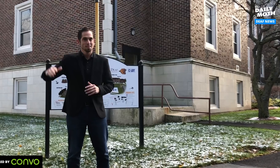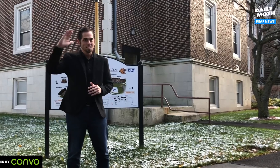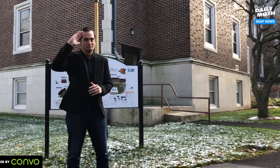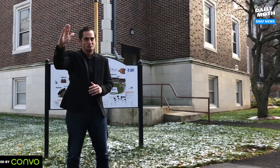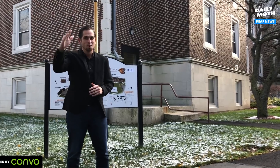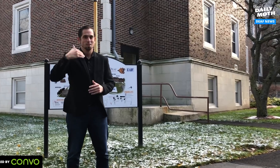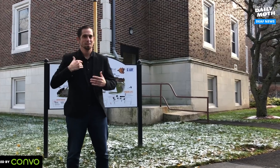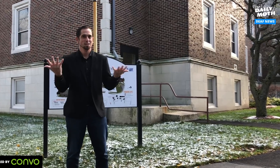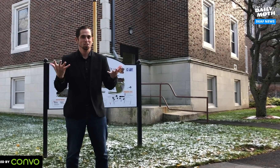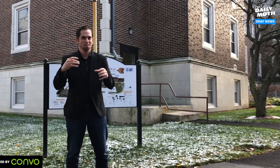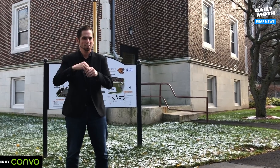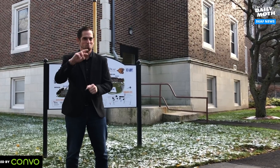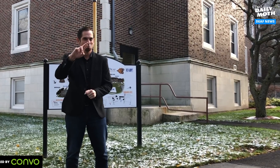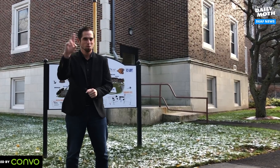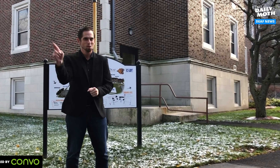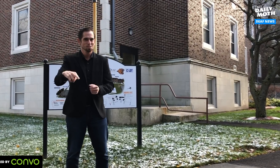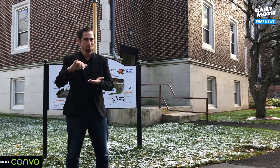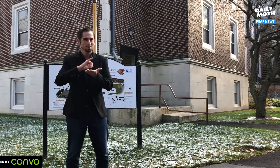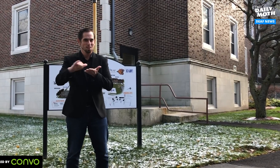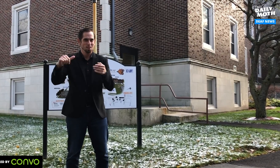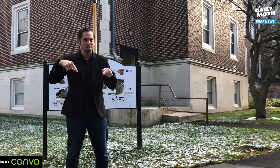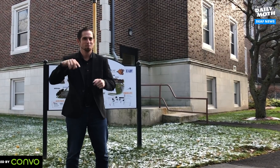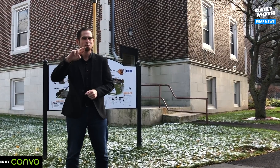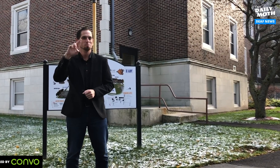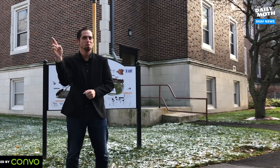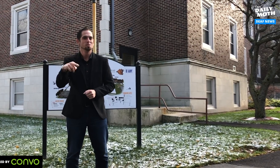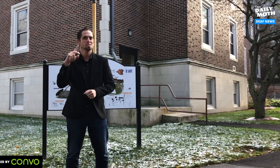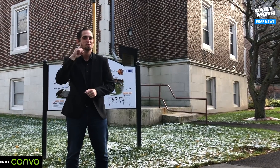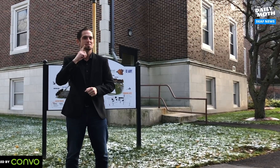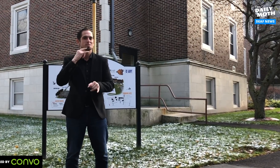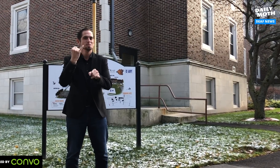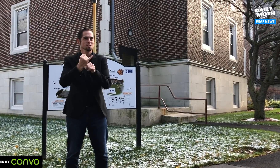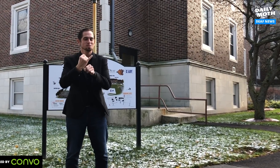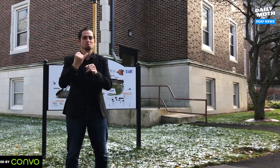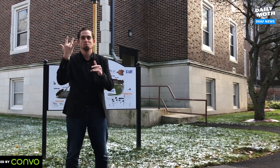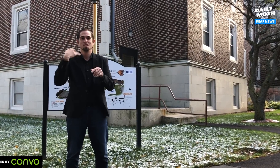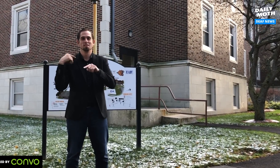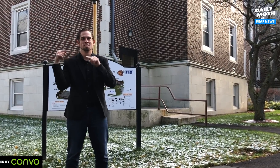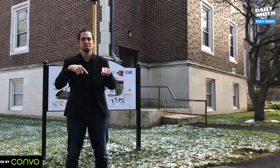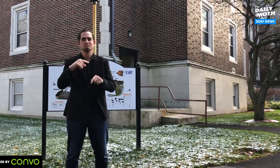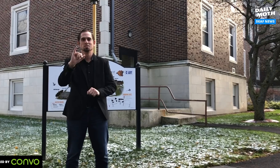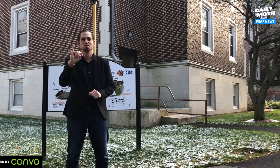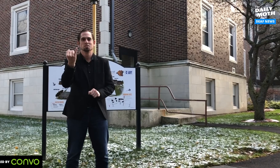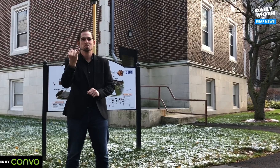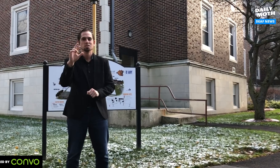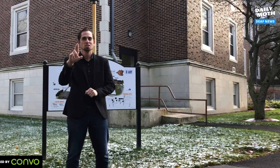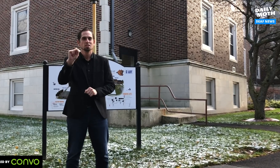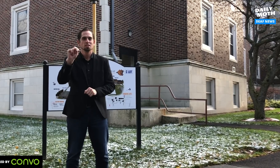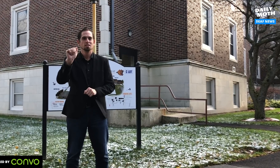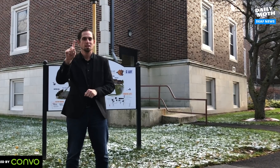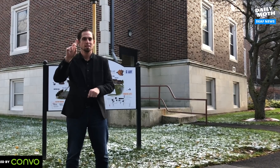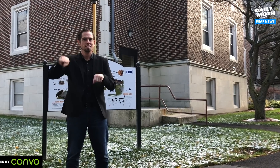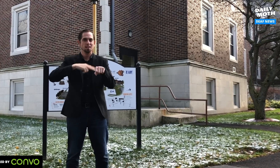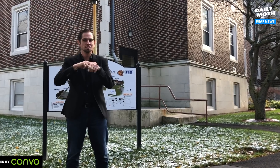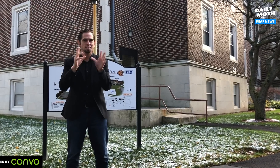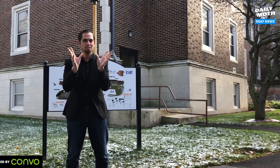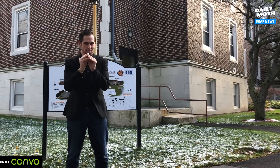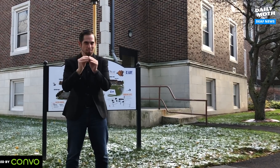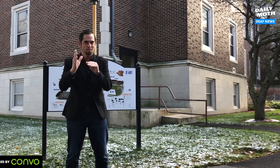Hello, I’m here in Rochester, New York at Rochester School for the Deaf. The reason why I’ve come here is for the Jr. NAD National Conference